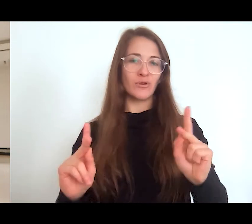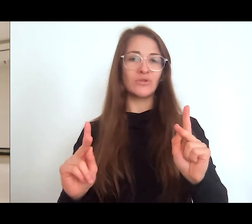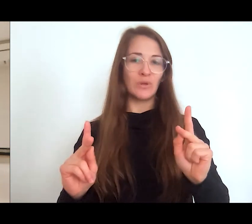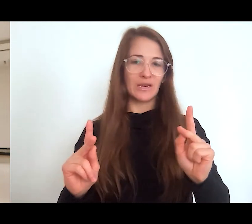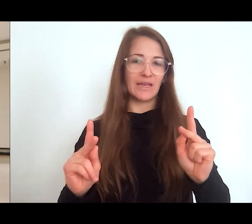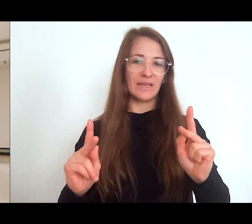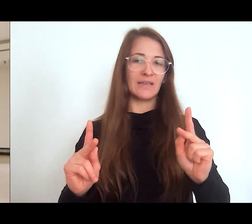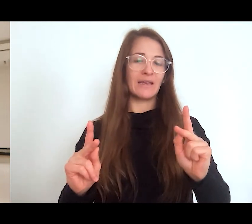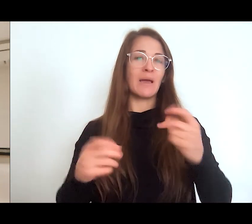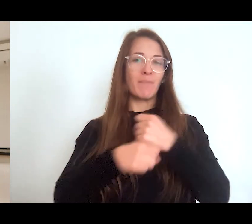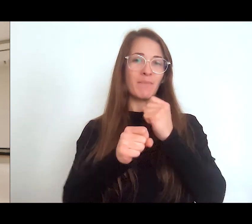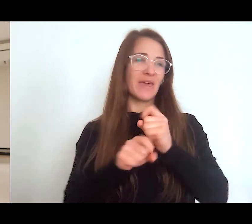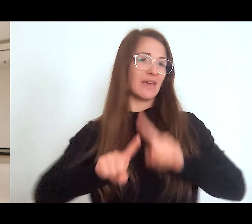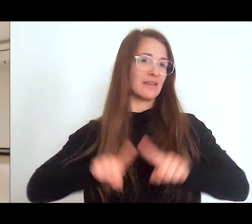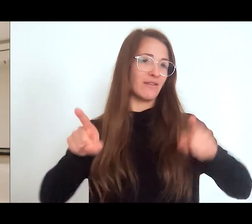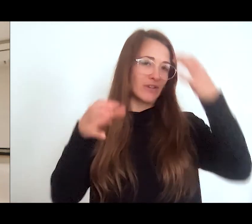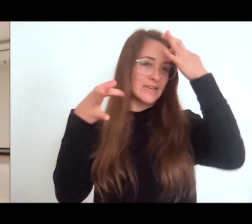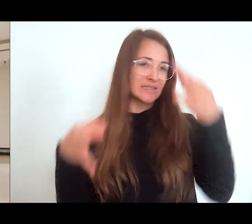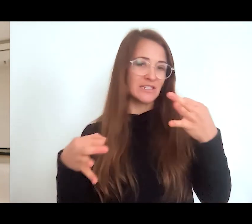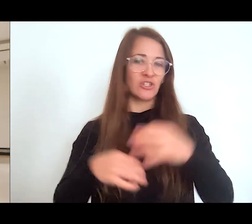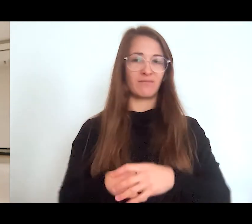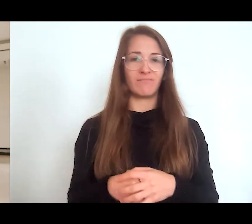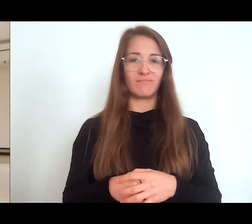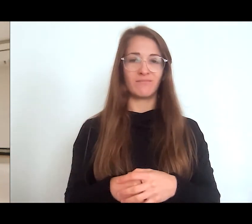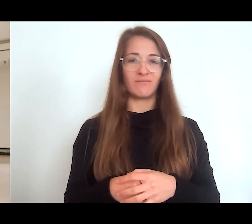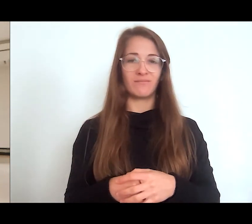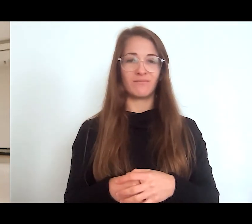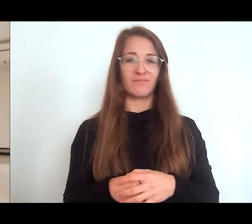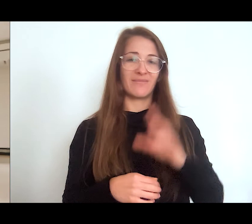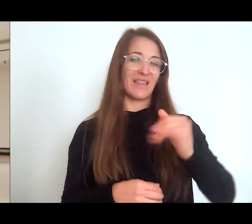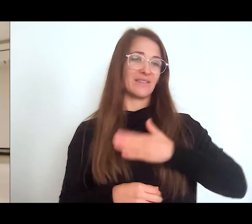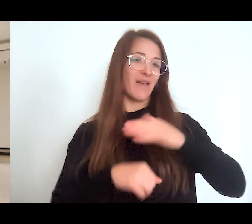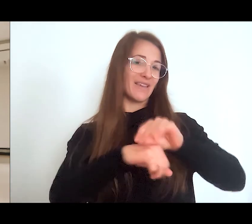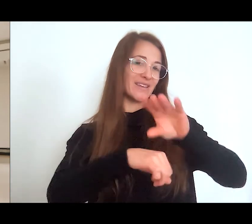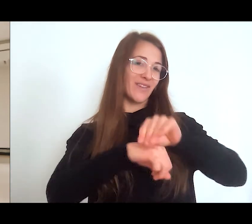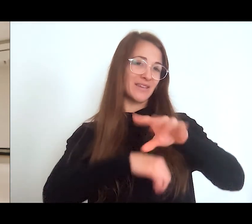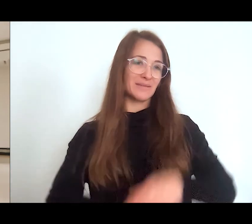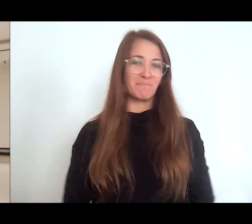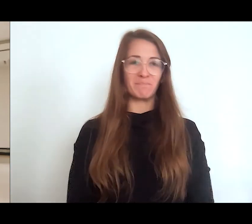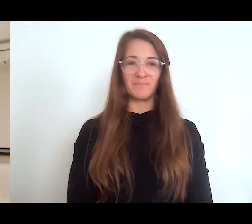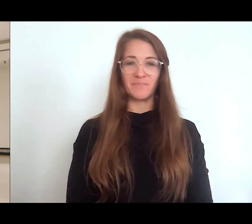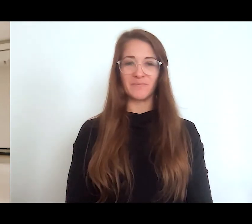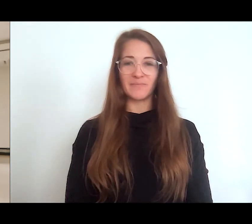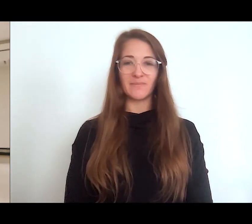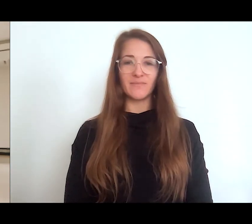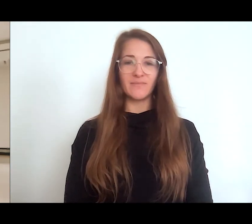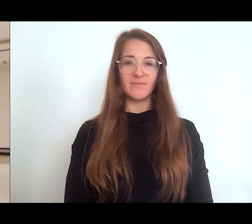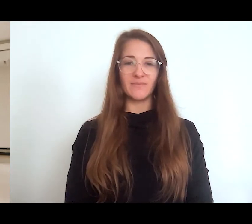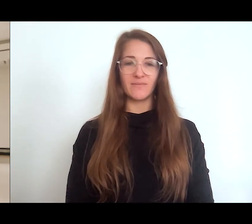AND YOU ALWAYS GET AN OPPORTUNITY TO MAKE A DIFFERENT DECISION. SO THAT'S MY ADVICE.